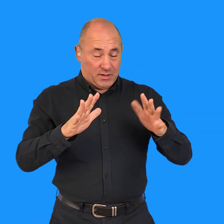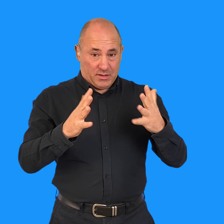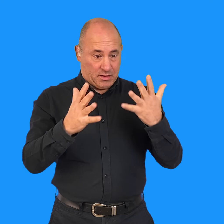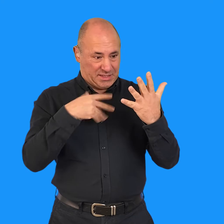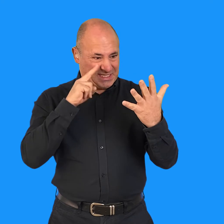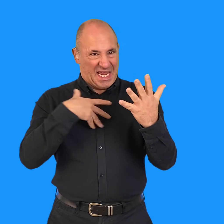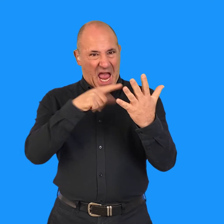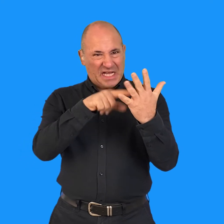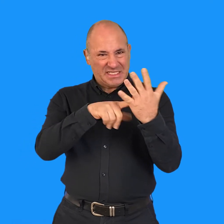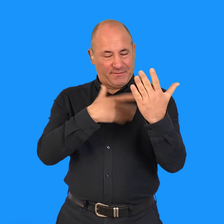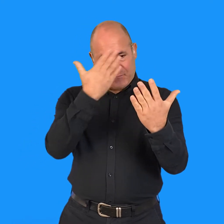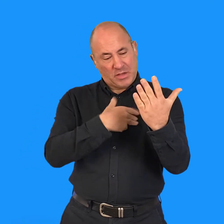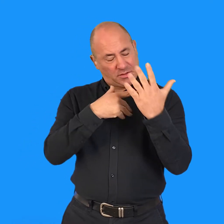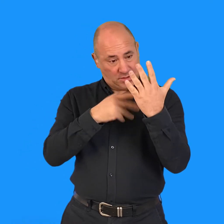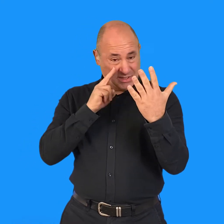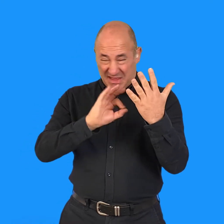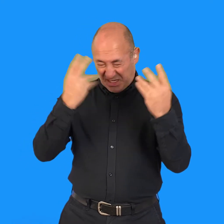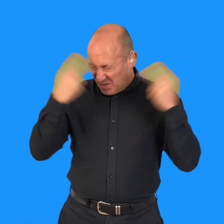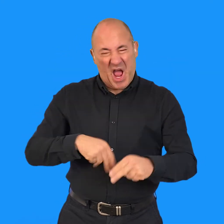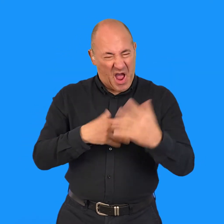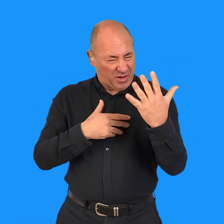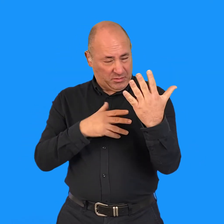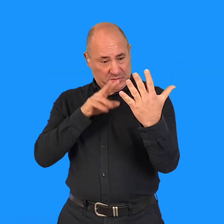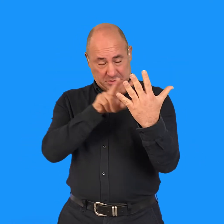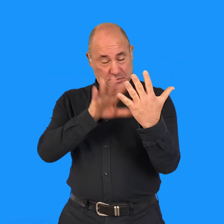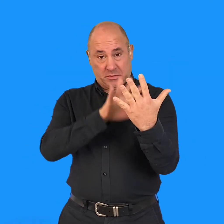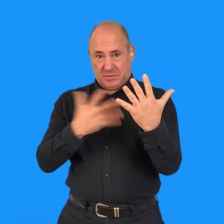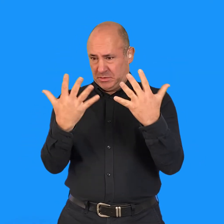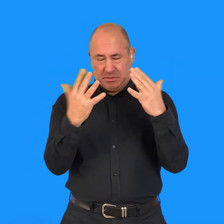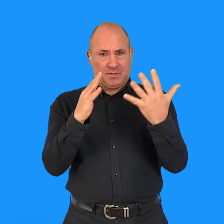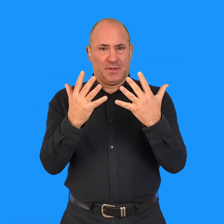to the point where you can't really sense your hand in front of your face.